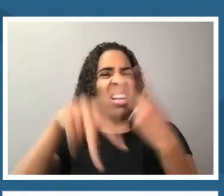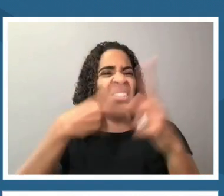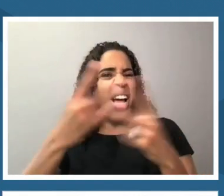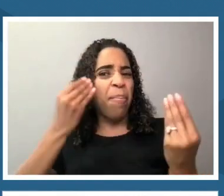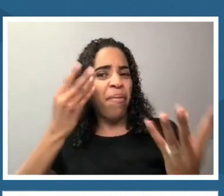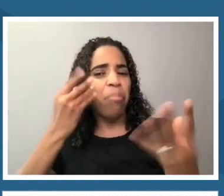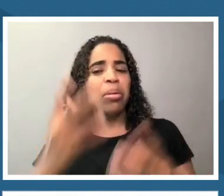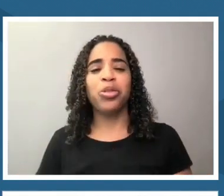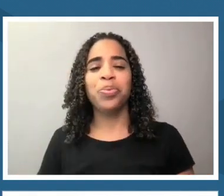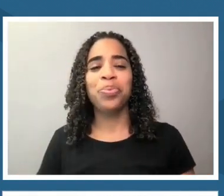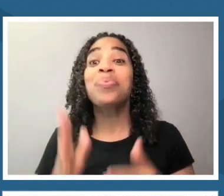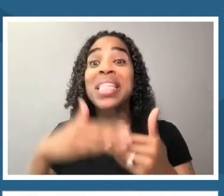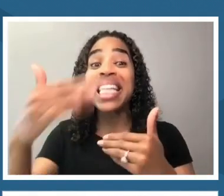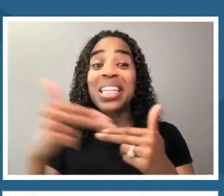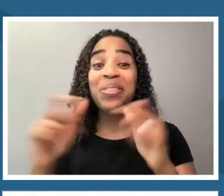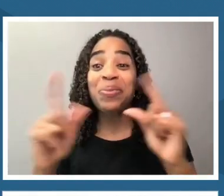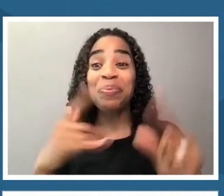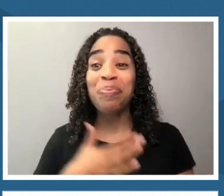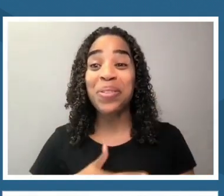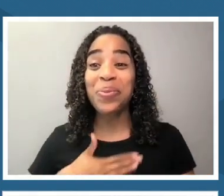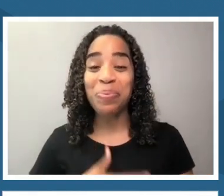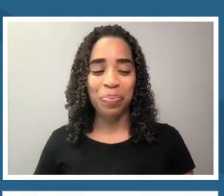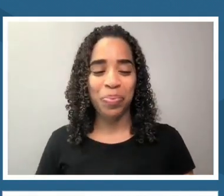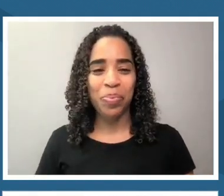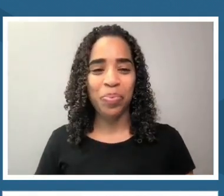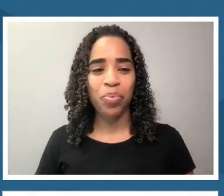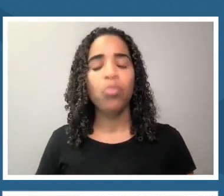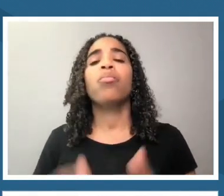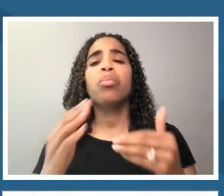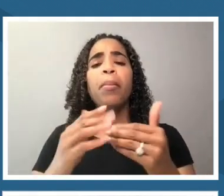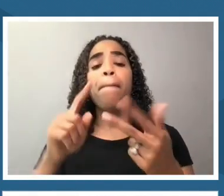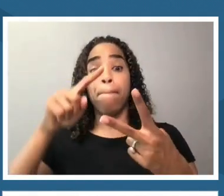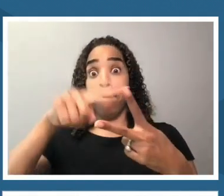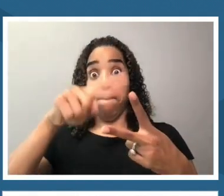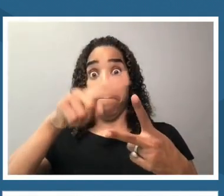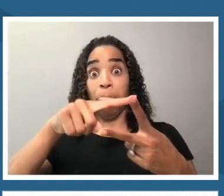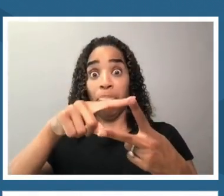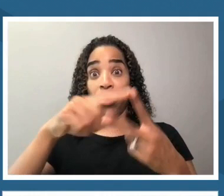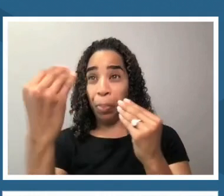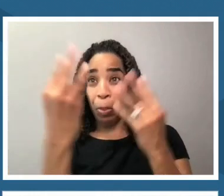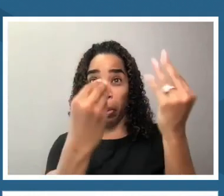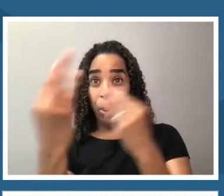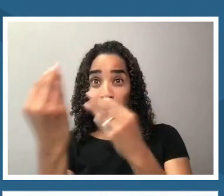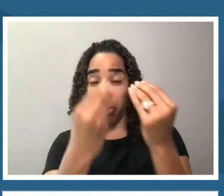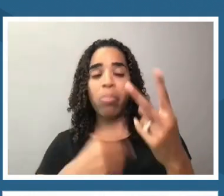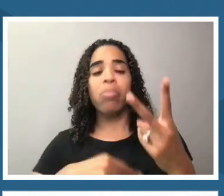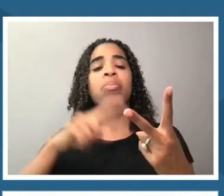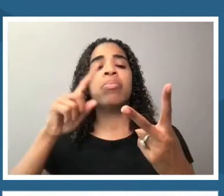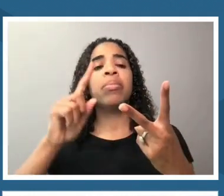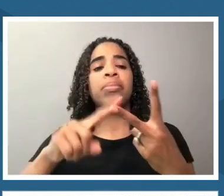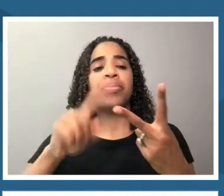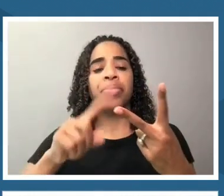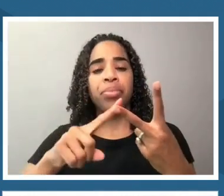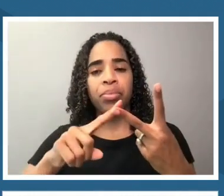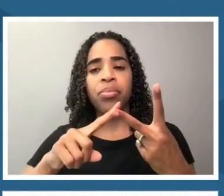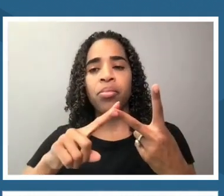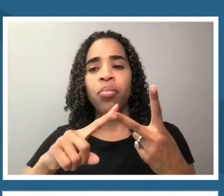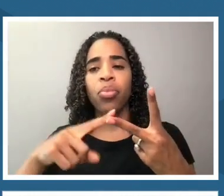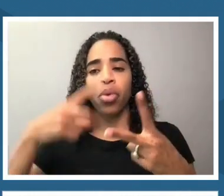next slide please the next the other method that we have is called the doppler shift method this